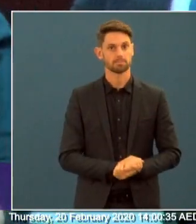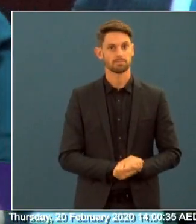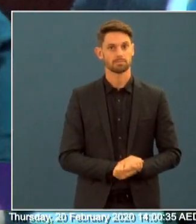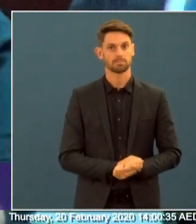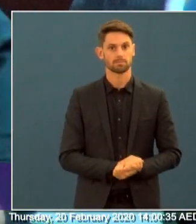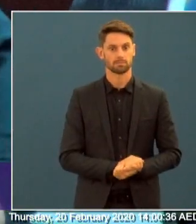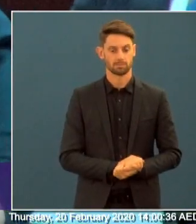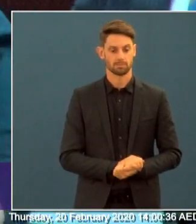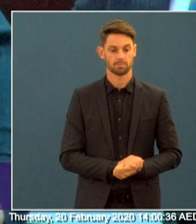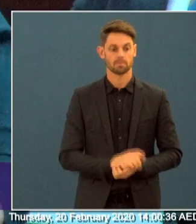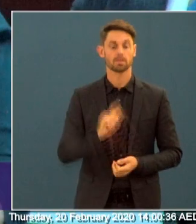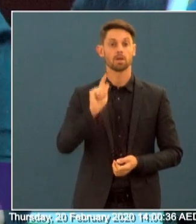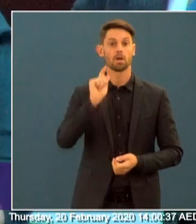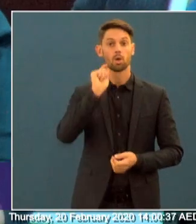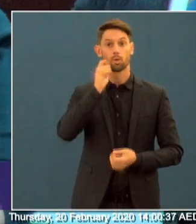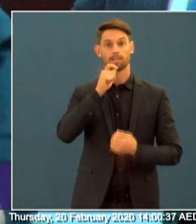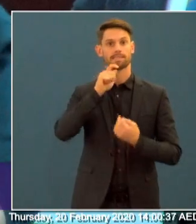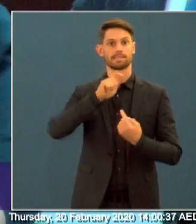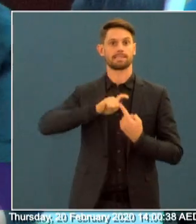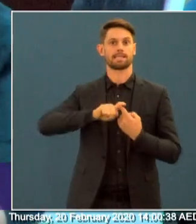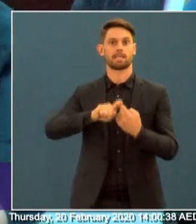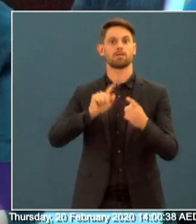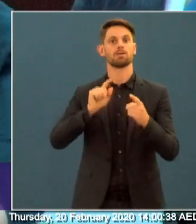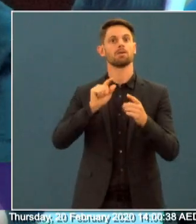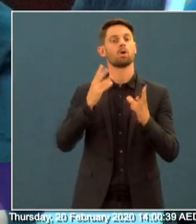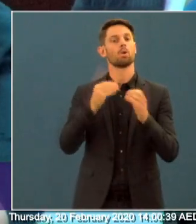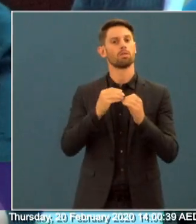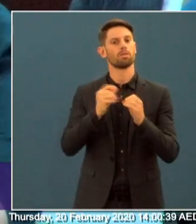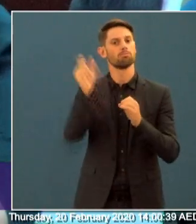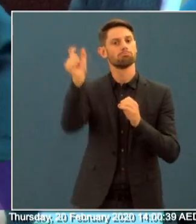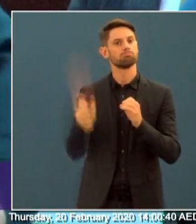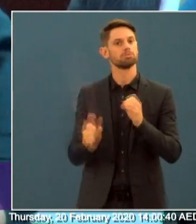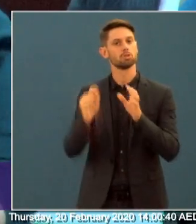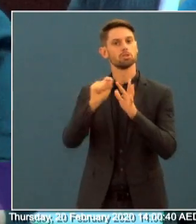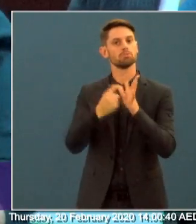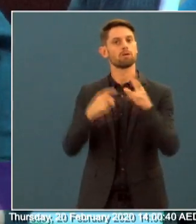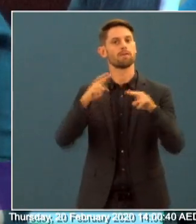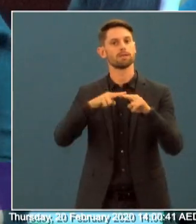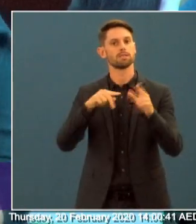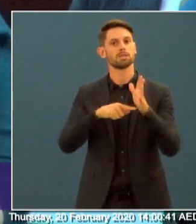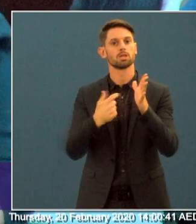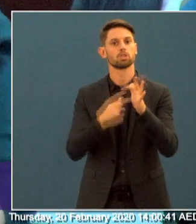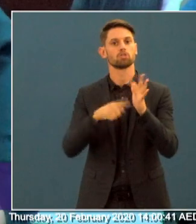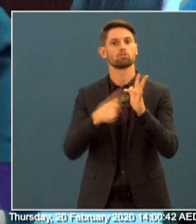So we're continuing with Professor Trollor's evidence. And I'm up to the recommendations part.